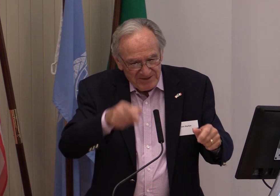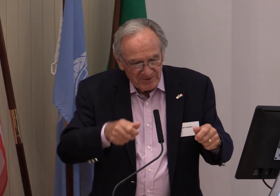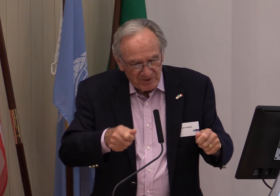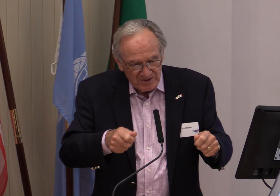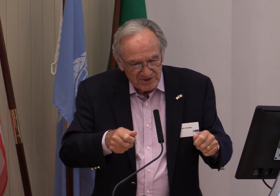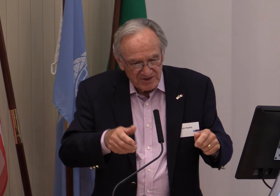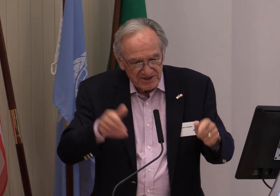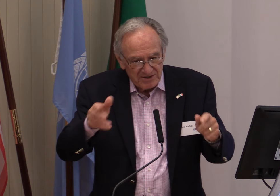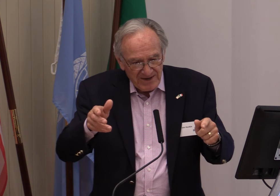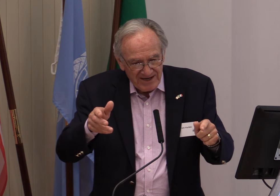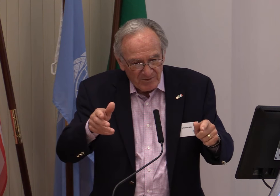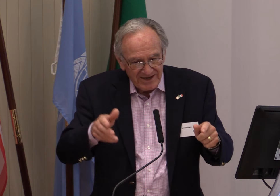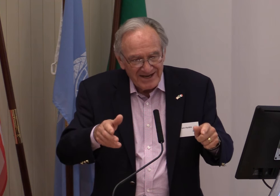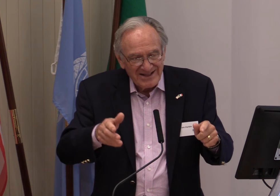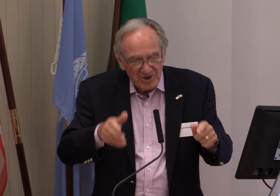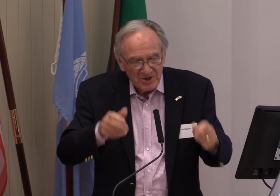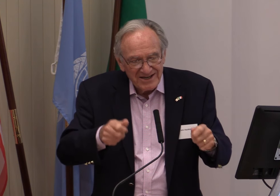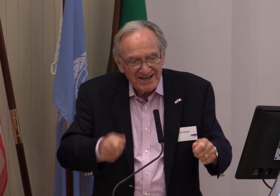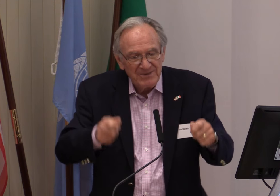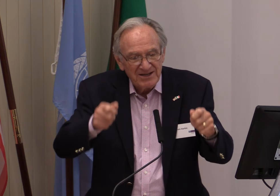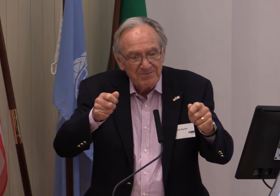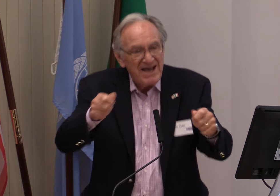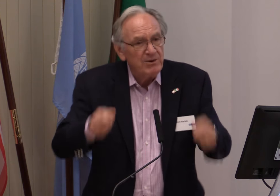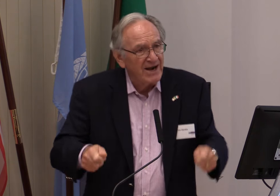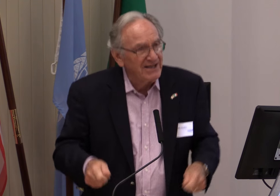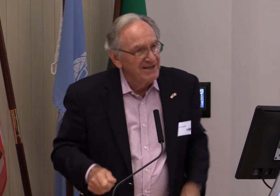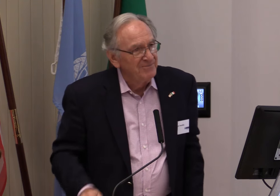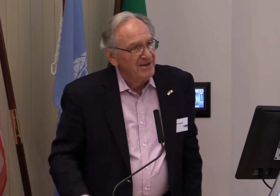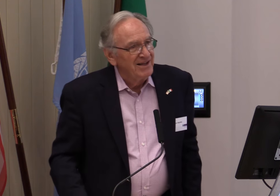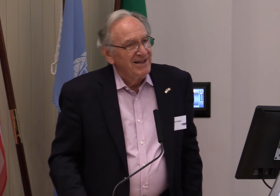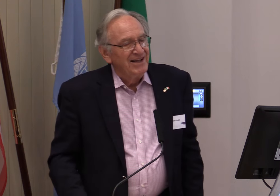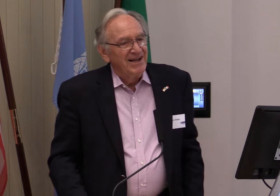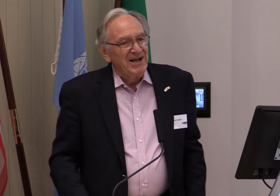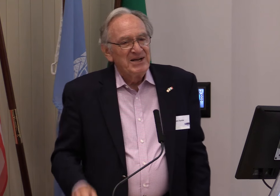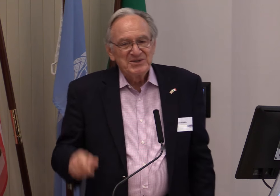the people in the wheelchairs into the paddy wagon and they couldn't get them into the paddy wagon!